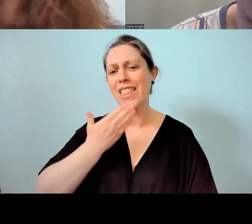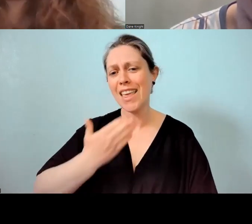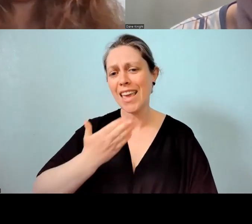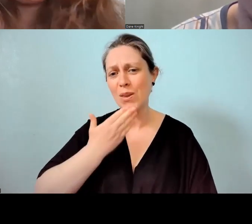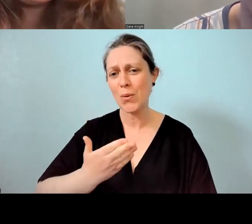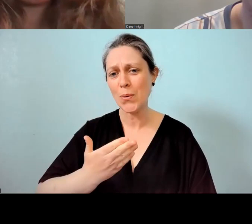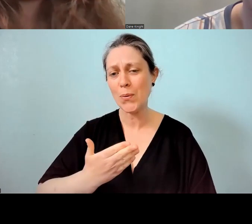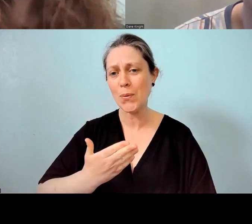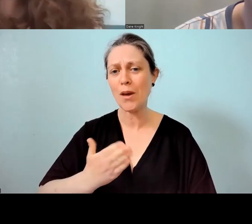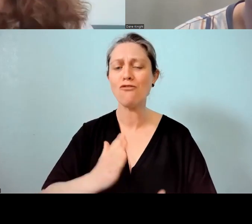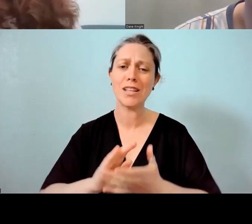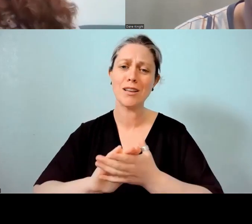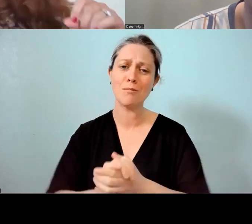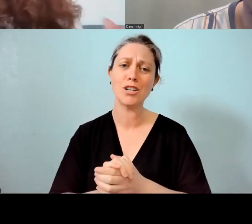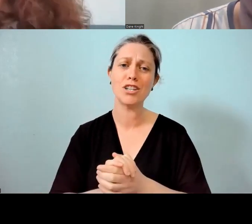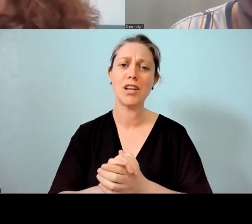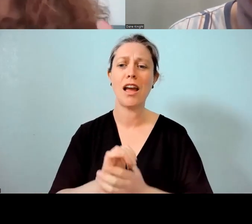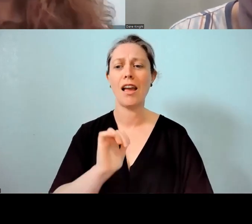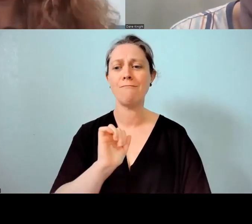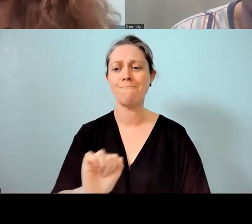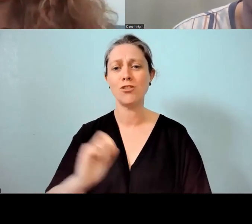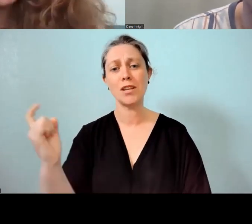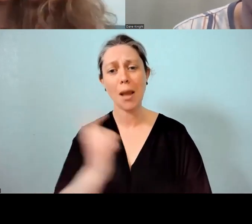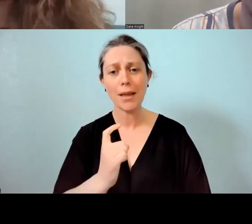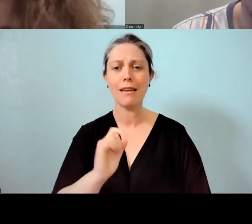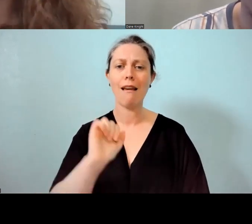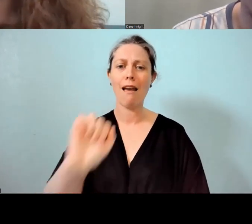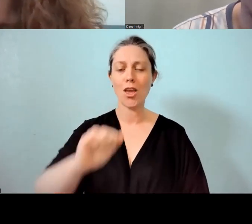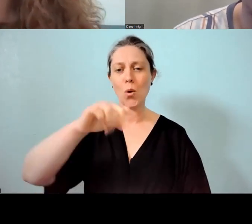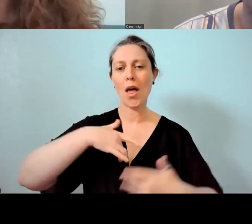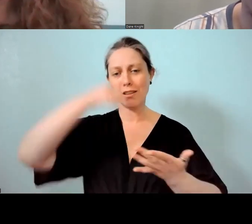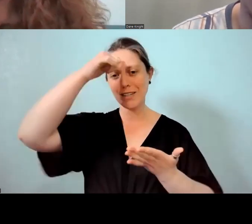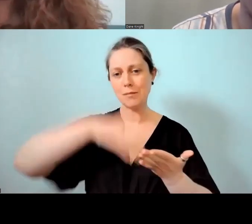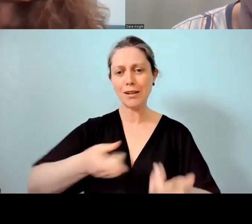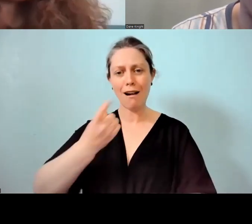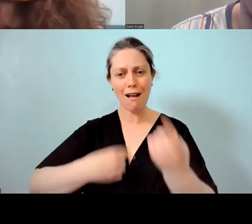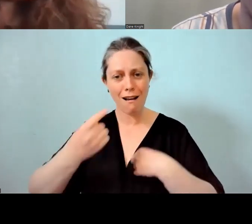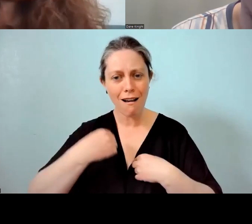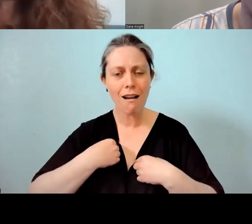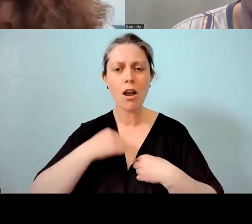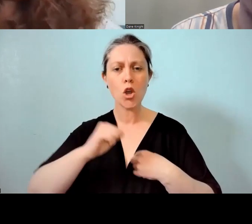Look really, really appreciate you coming and sharing your lived experiences, your perspectives,